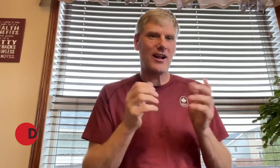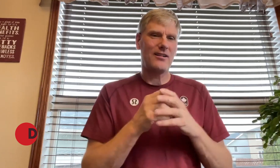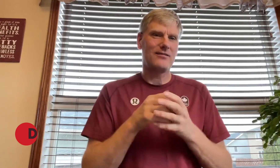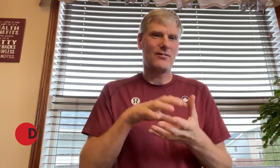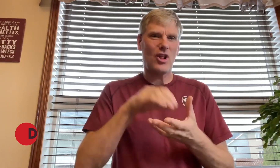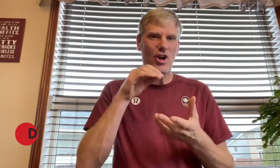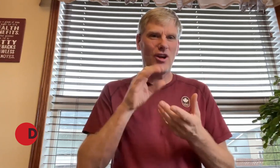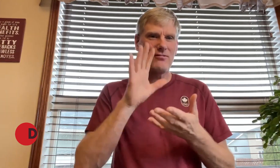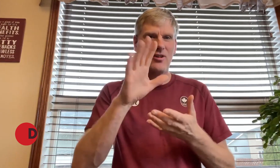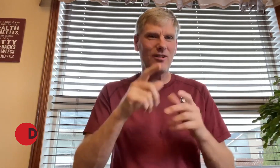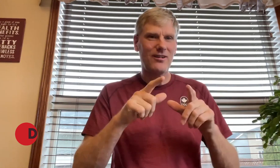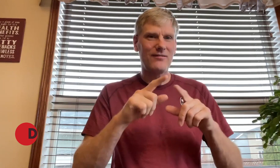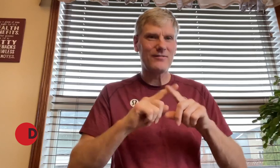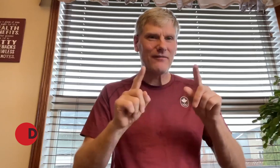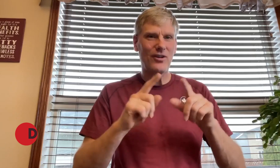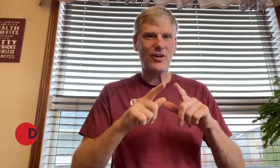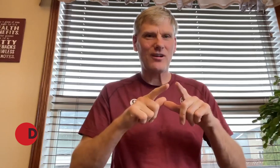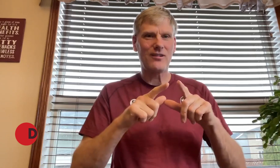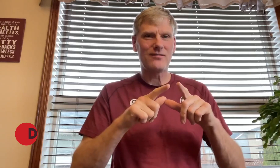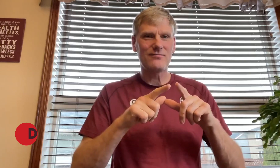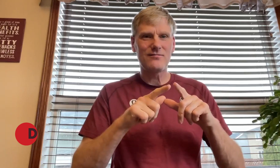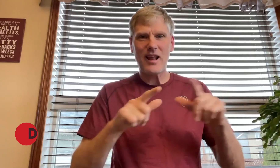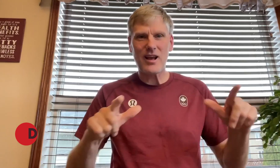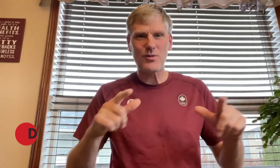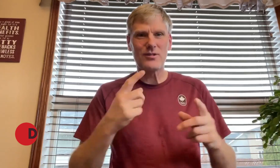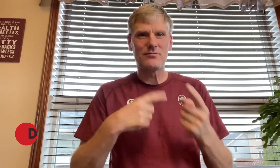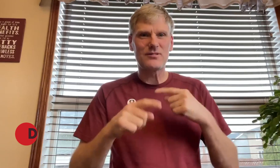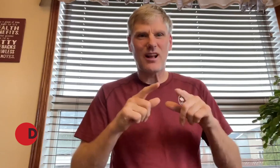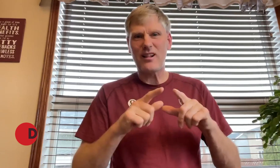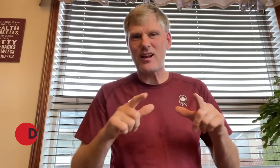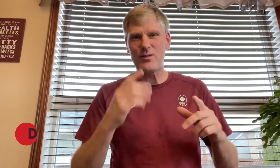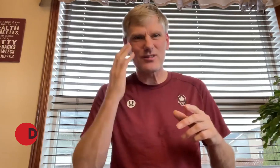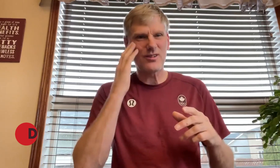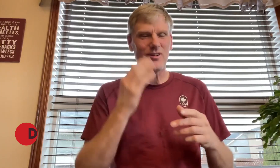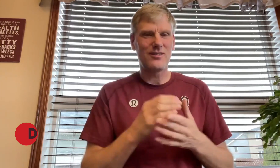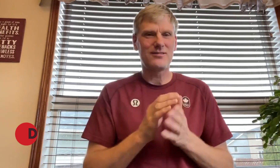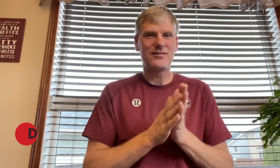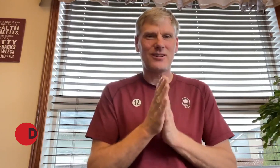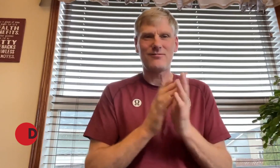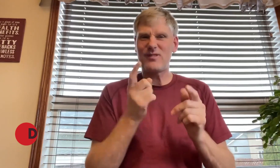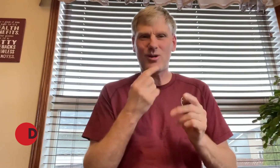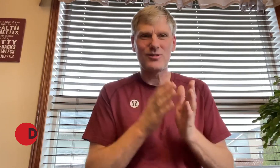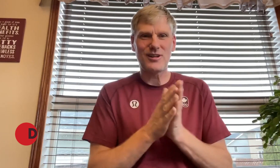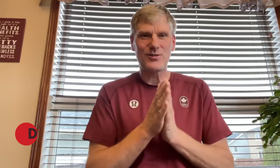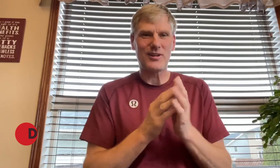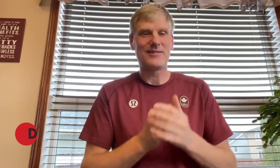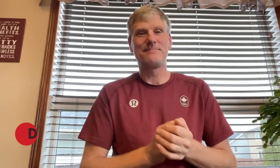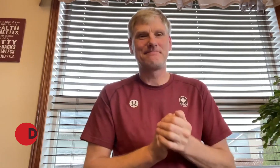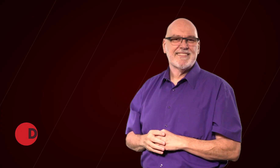and learning their languages and sign languages, you know? It's always interesting.